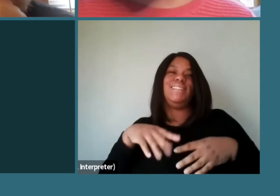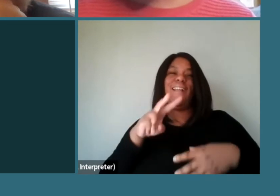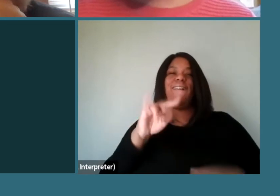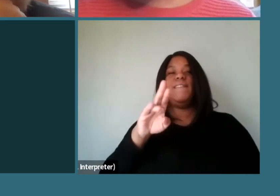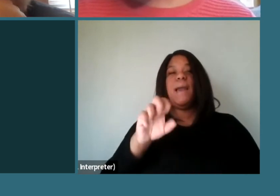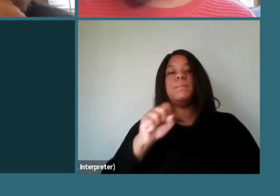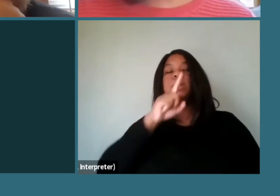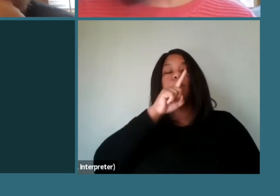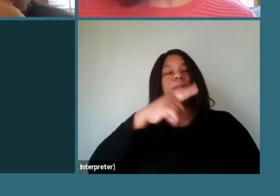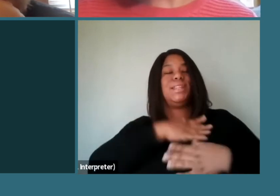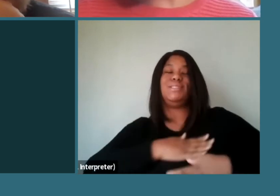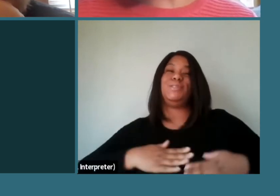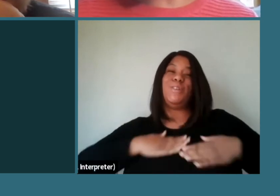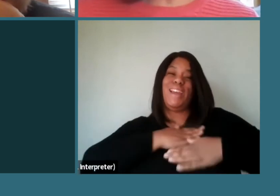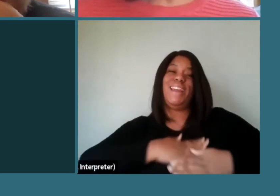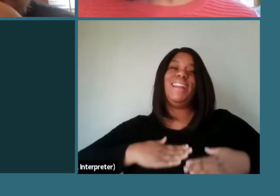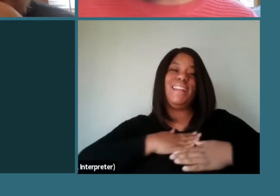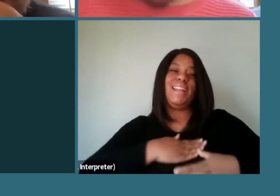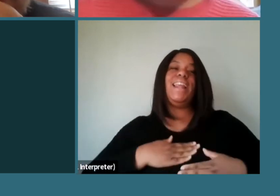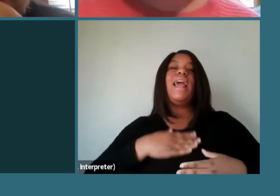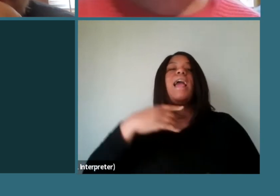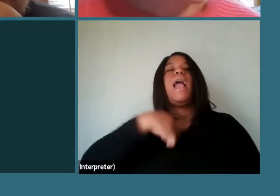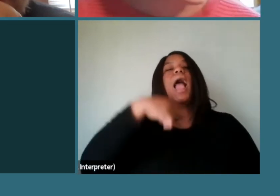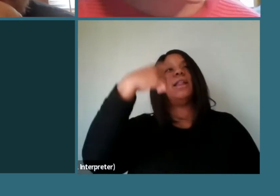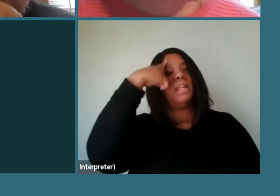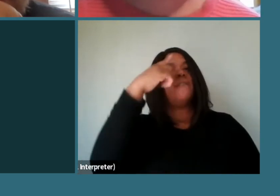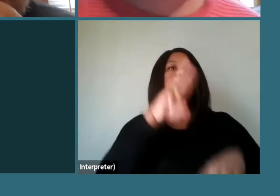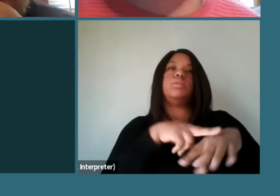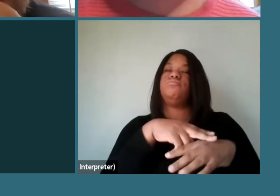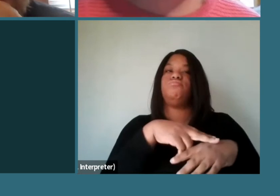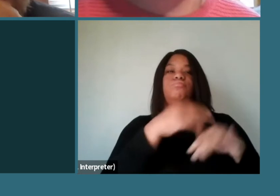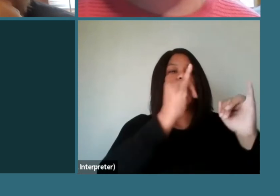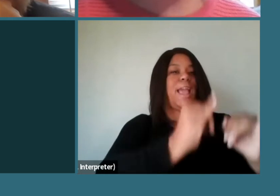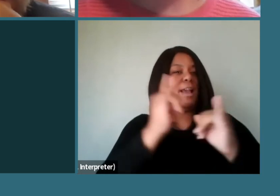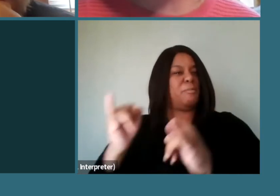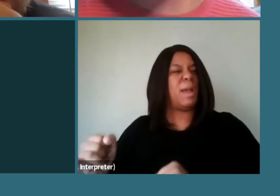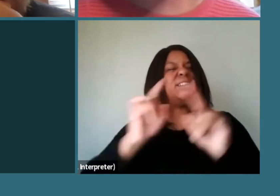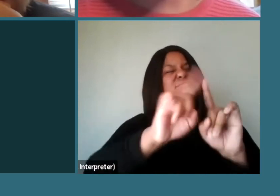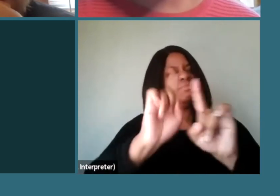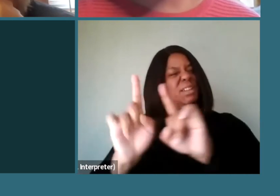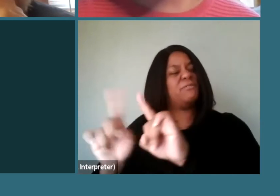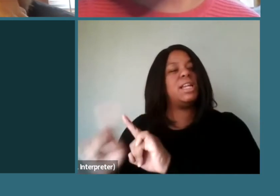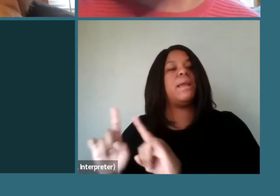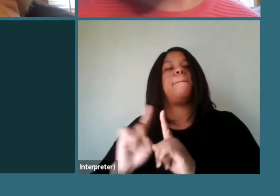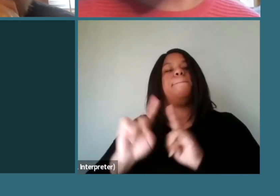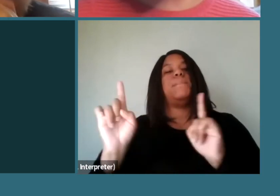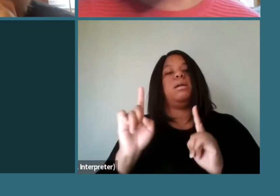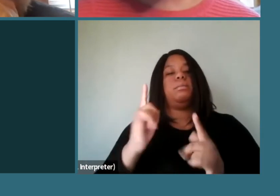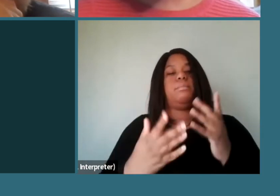And I think that of course, everybody is different, but maybe what you do is